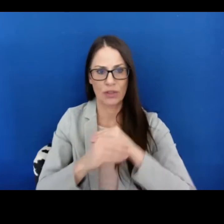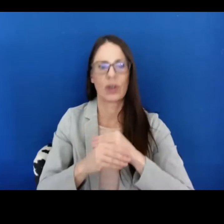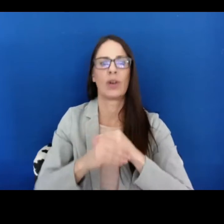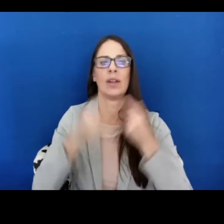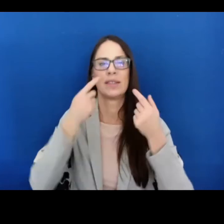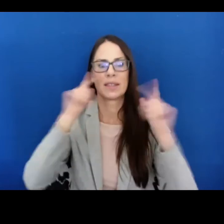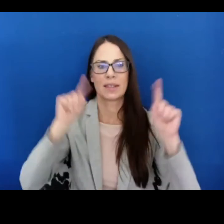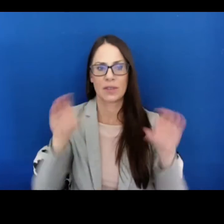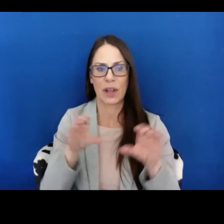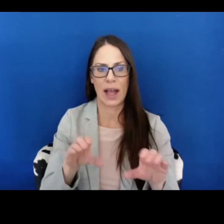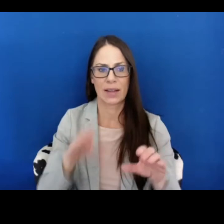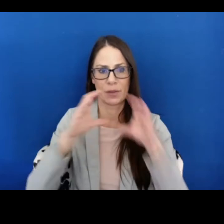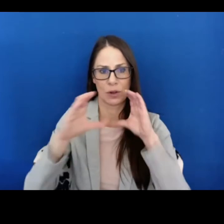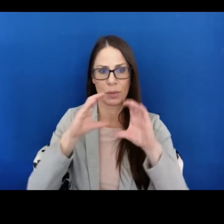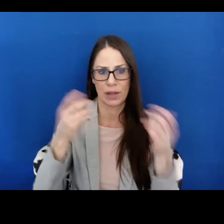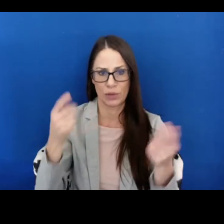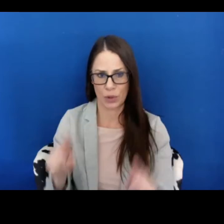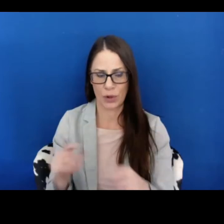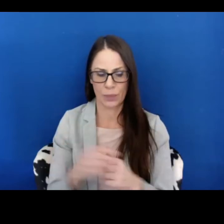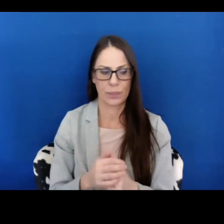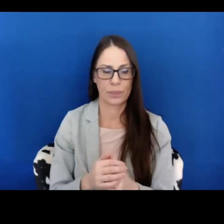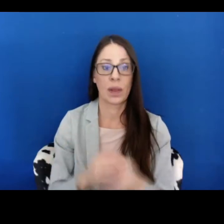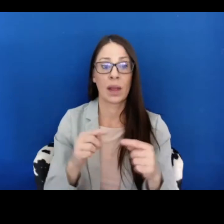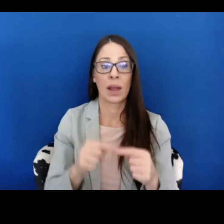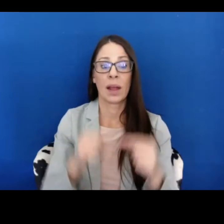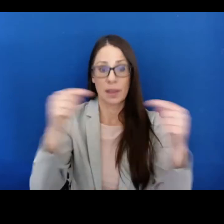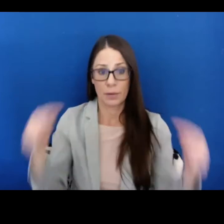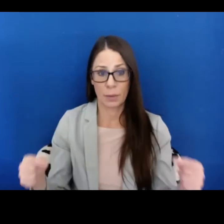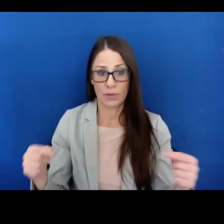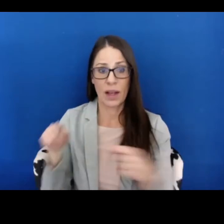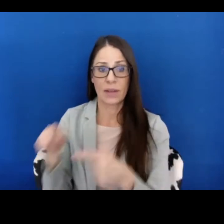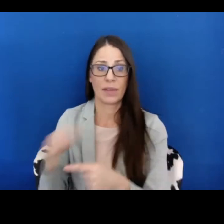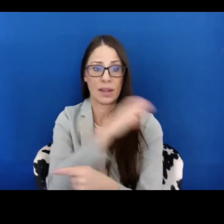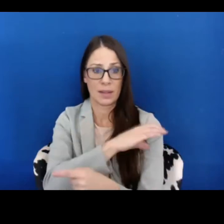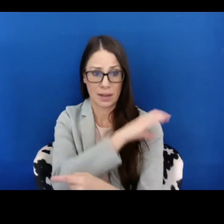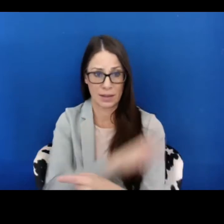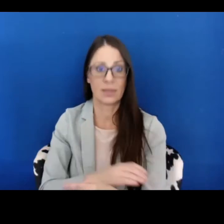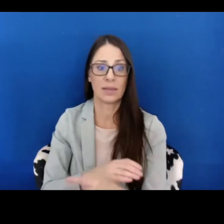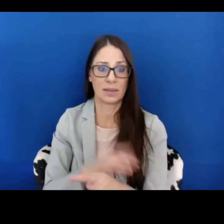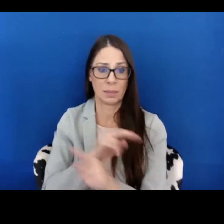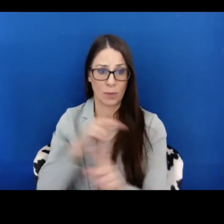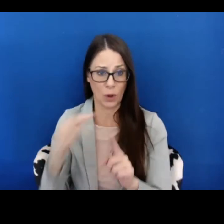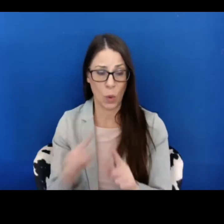15:19:09 The flip side of this clinical example coin is, of course, that parents, caregivers